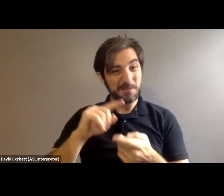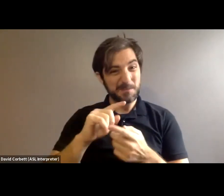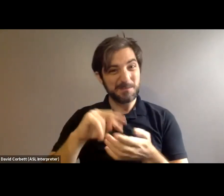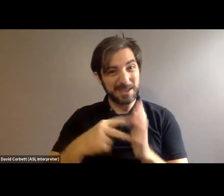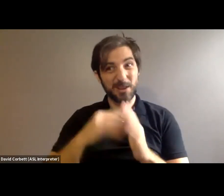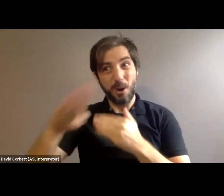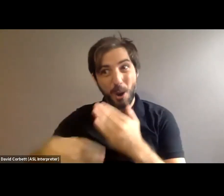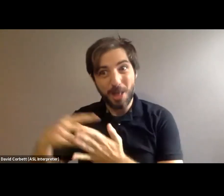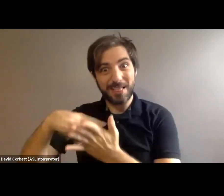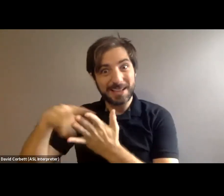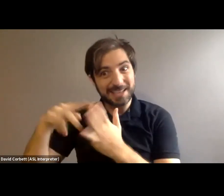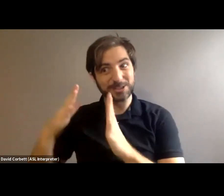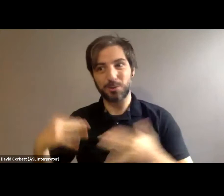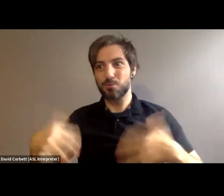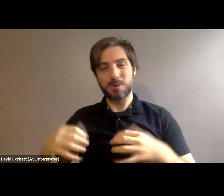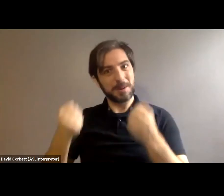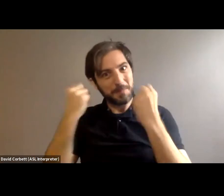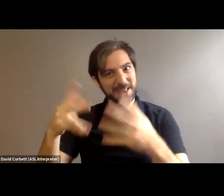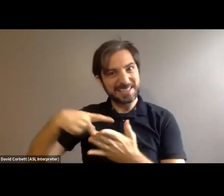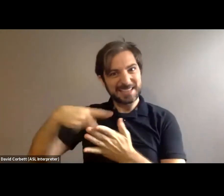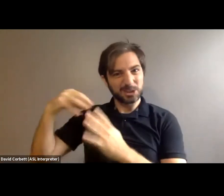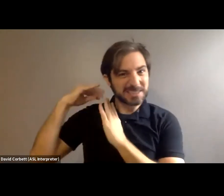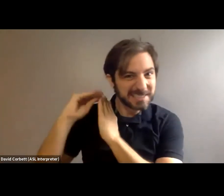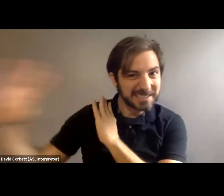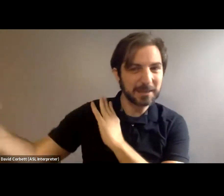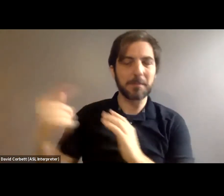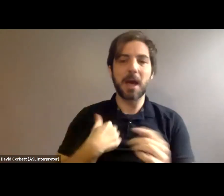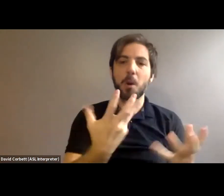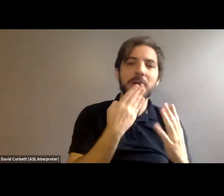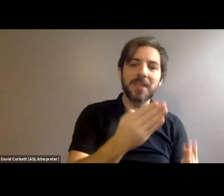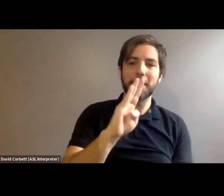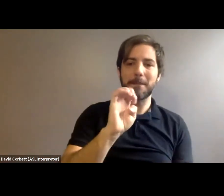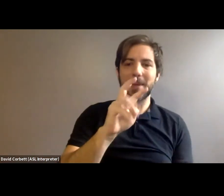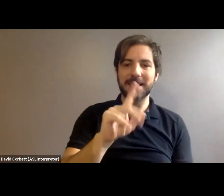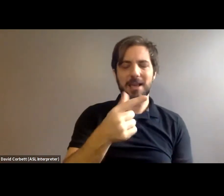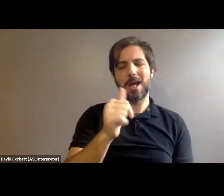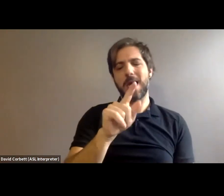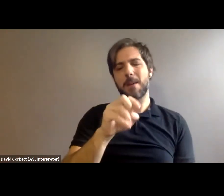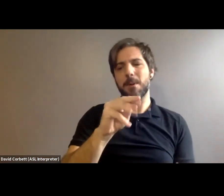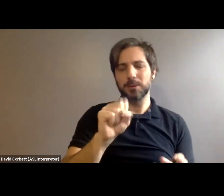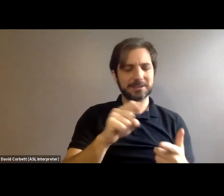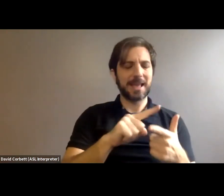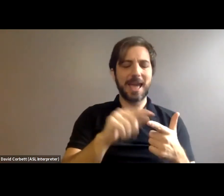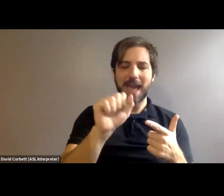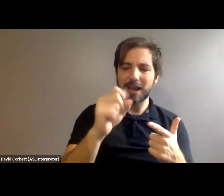But I do want to thank Becky Galambos and Ashley Tate, Sabrina Tyus, Jennifer Medina,